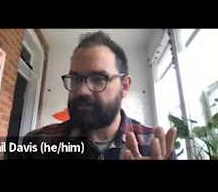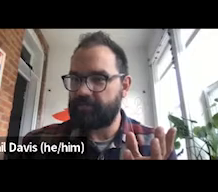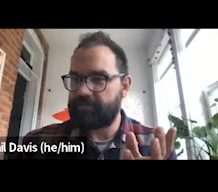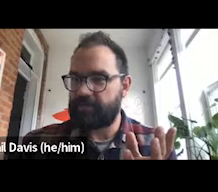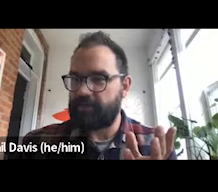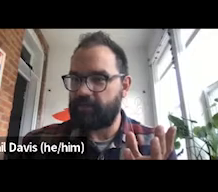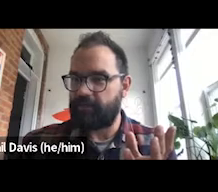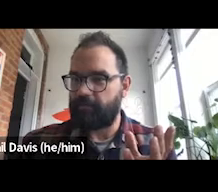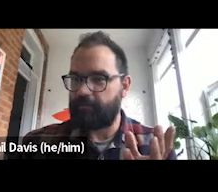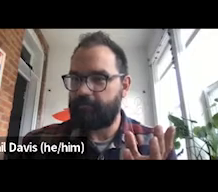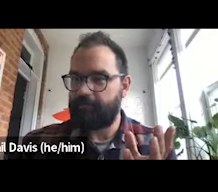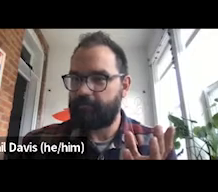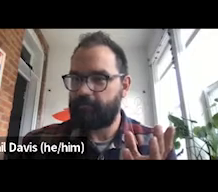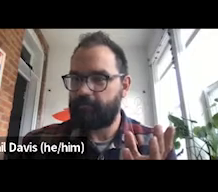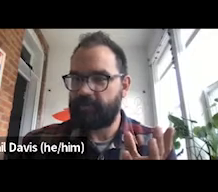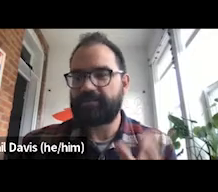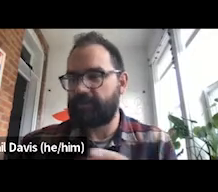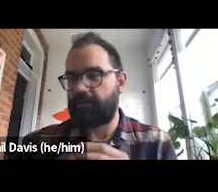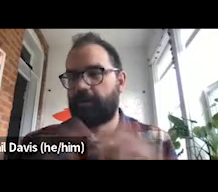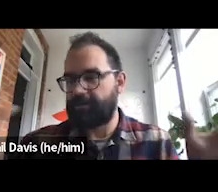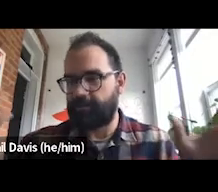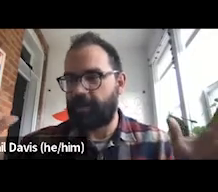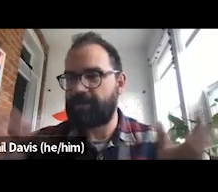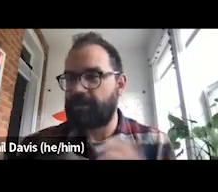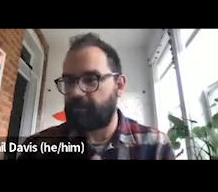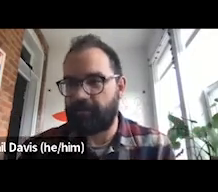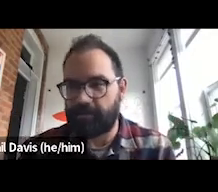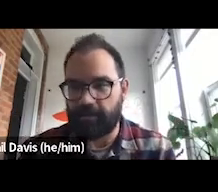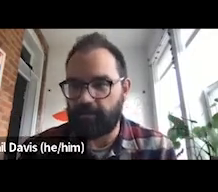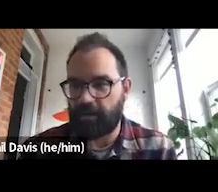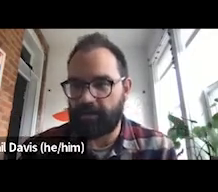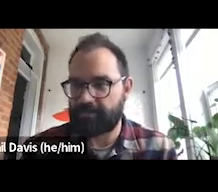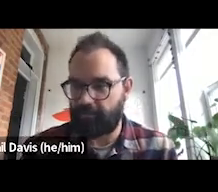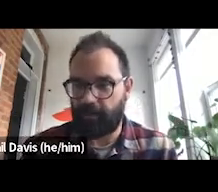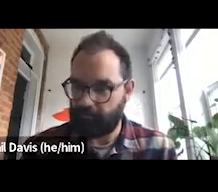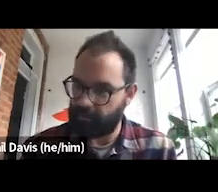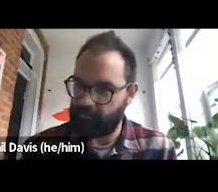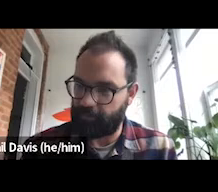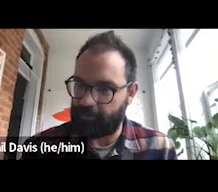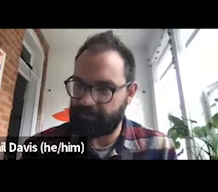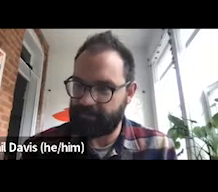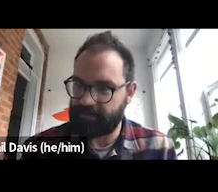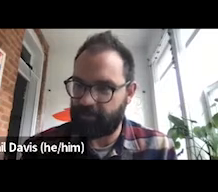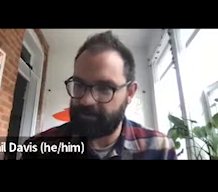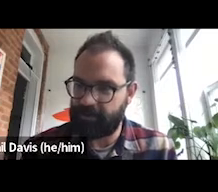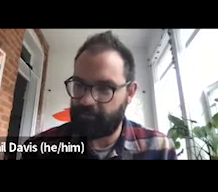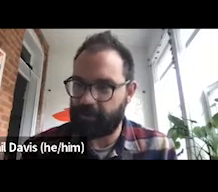This was a larger project and the thing you guys might be proposing as a project might